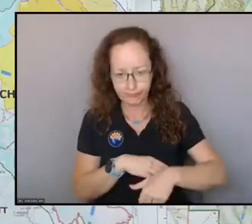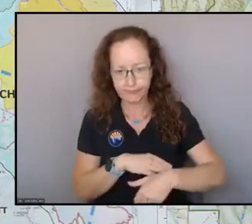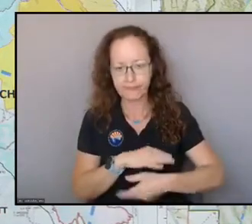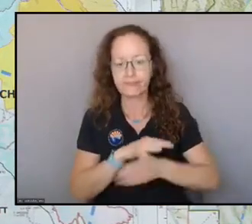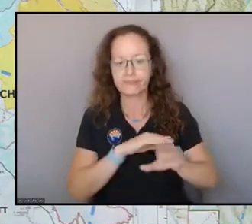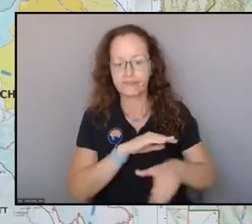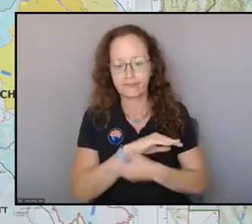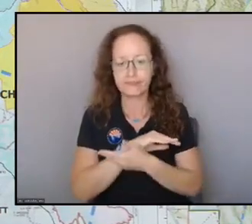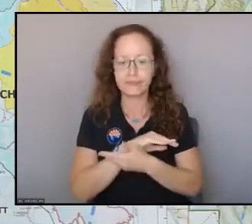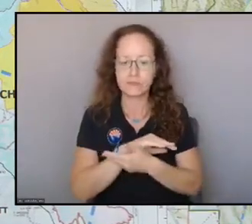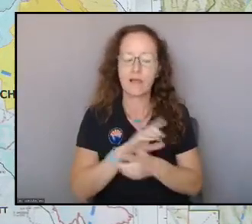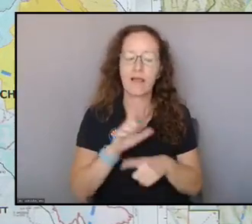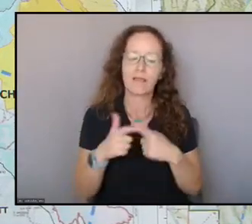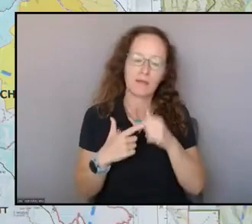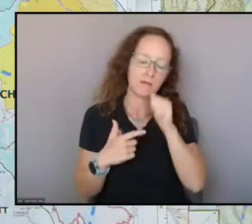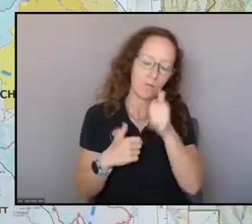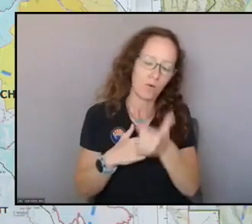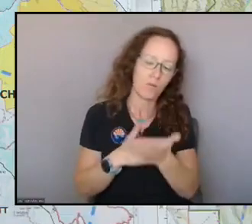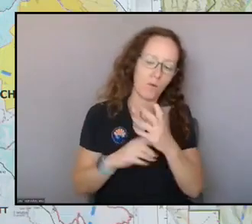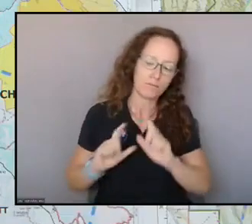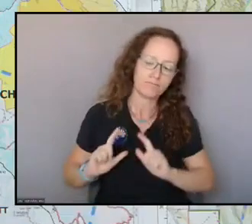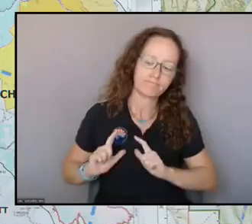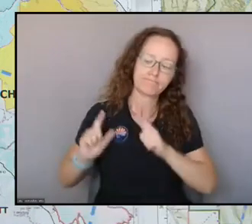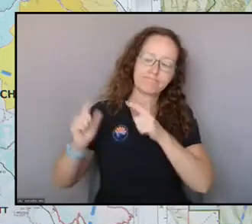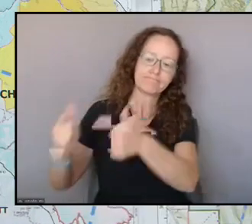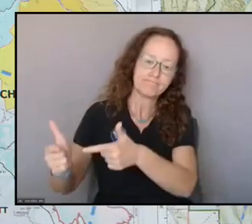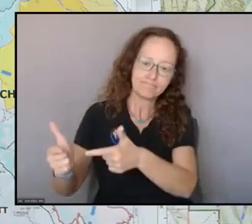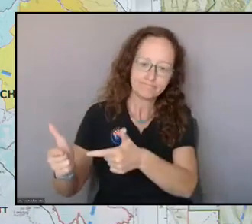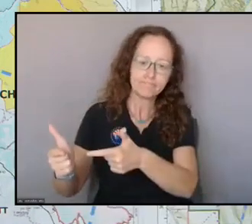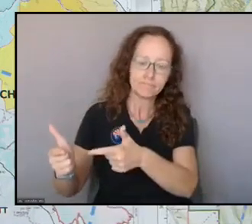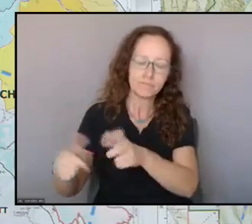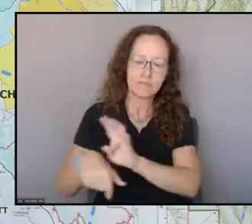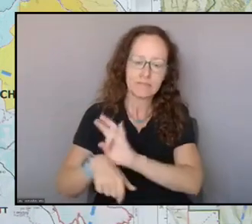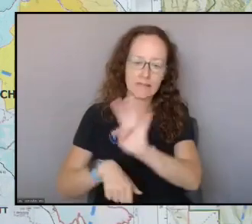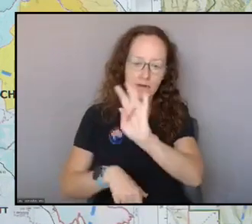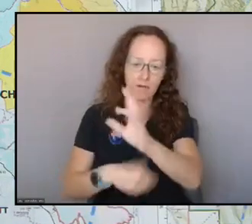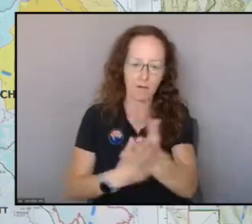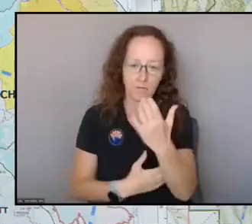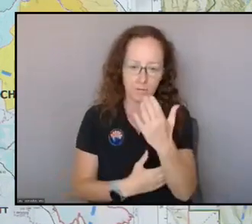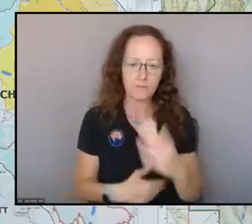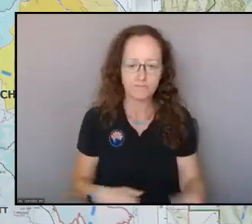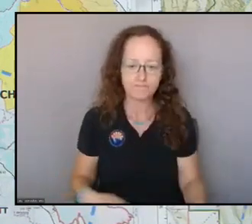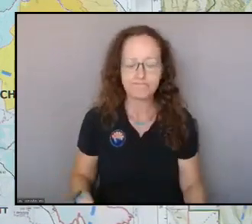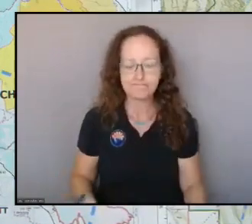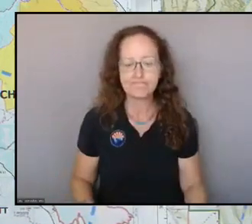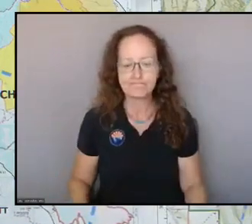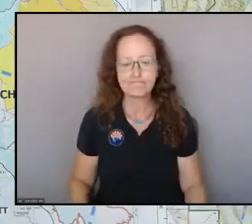TRANSFER COMMAND WITH THE PACIFIC NORTHWEST TEAM 2 AT 0700 IN THE MORNING.